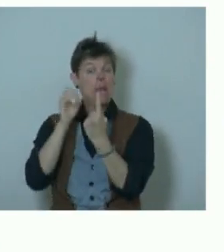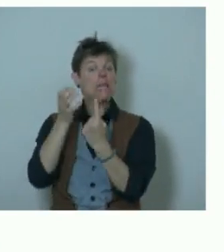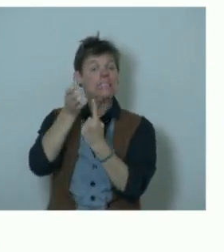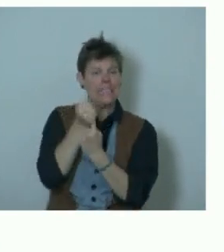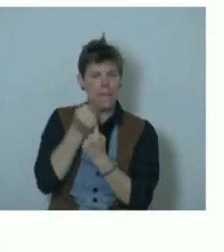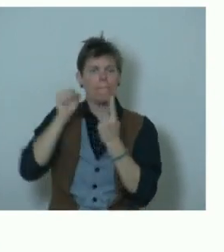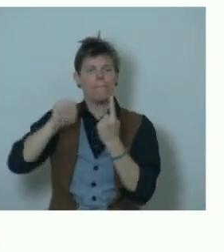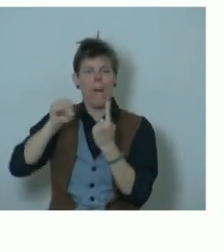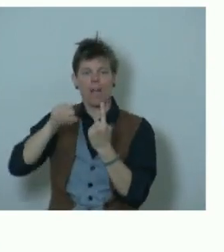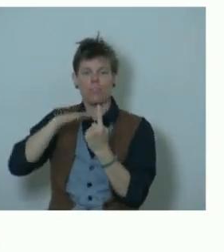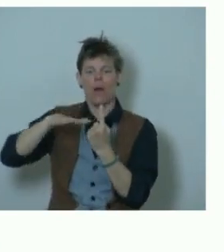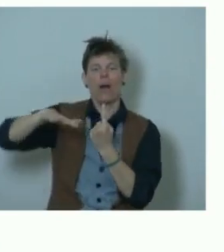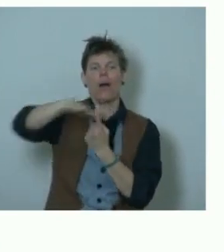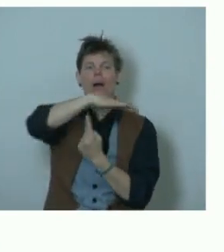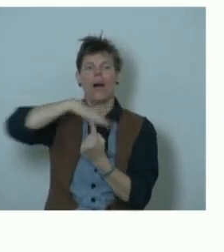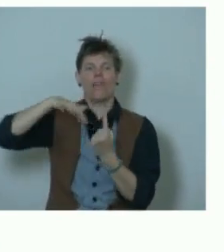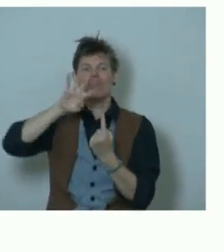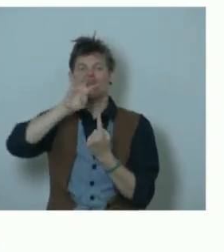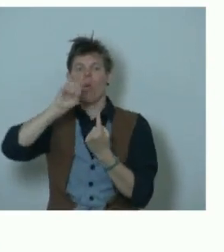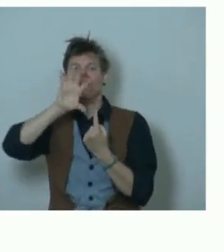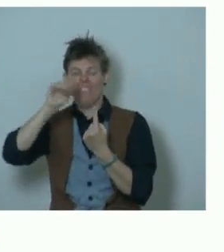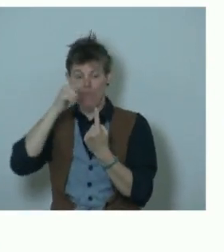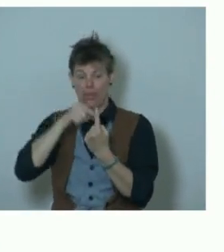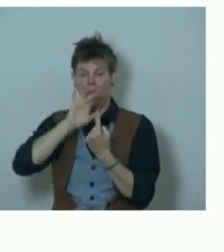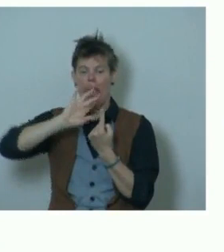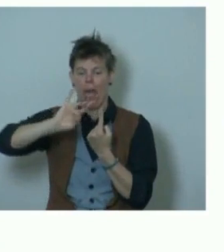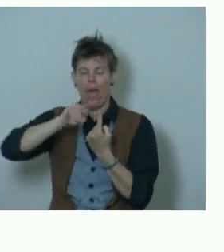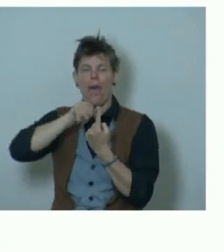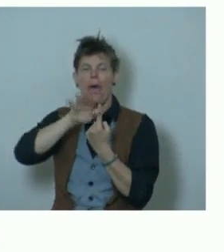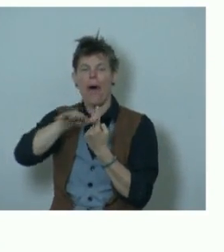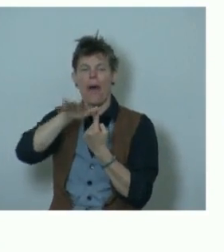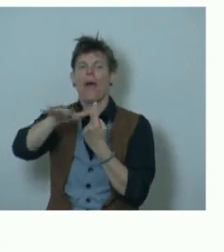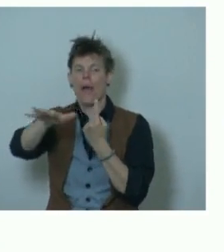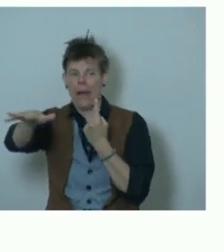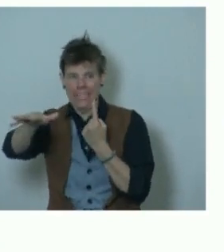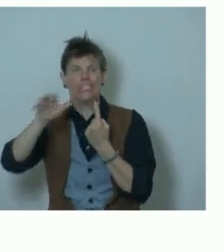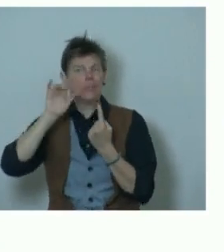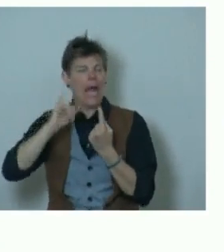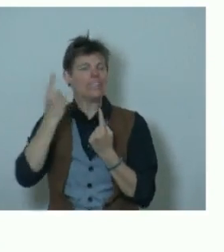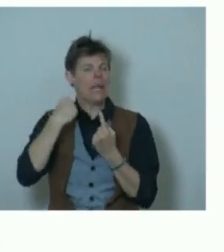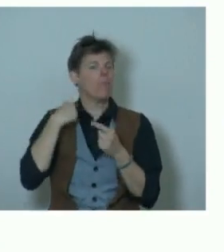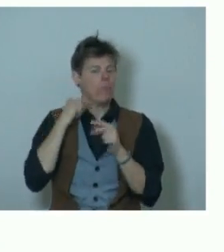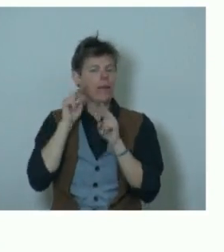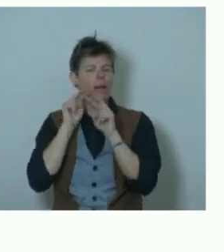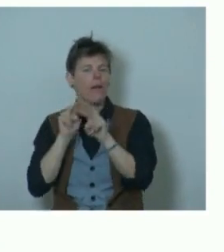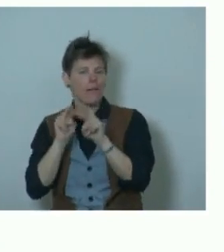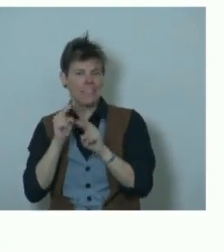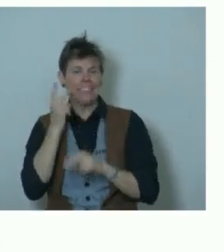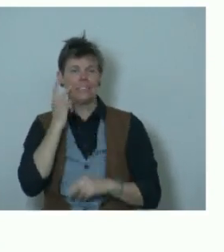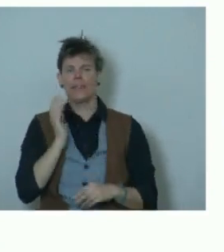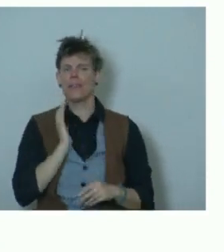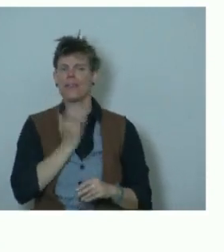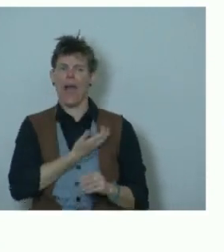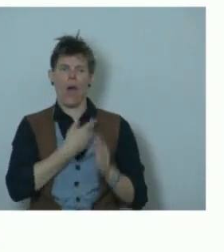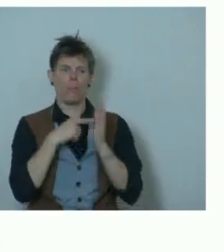IT IS CONTROVERSIAL THIS WEEK FOR EVERYONE CASE WE KNOW ABOUT THERE MAY BE 40 OR 50 OR MORE CASES OUT THERE.